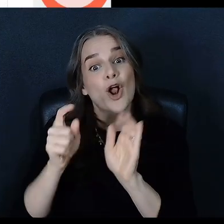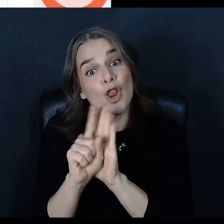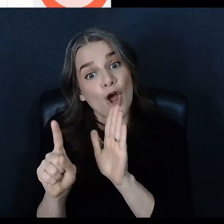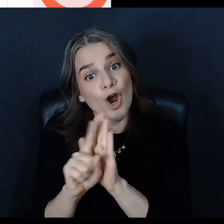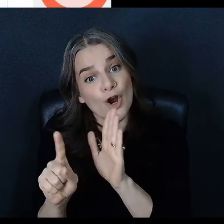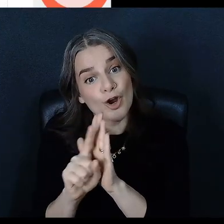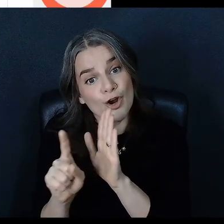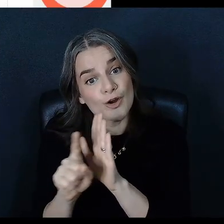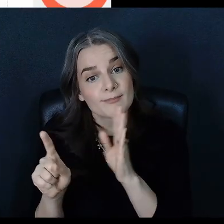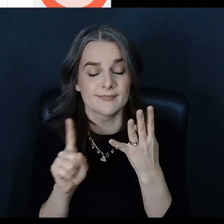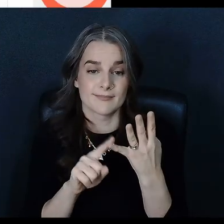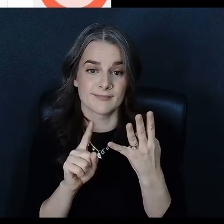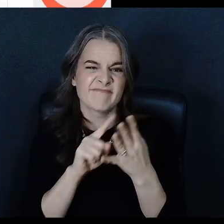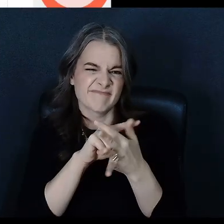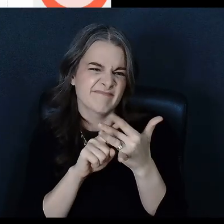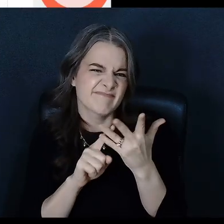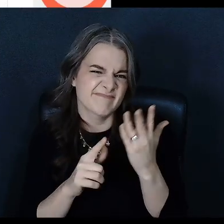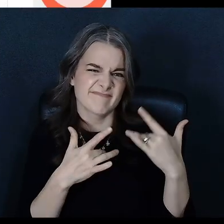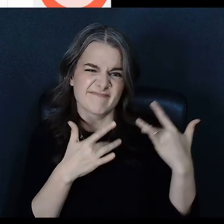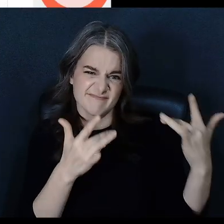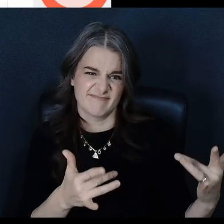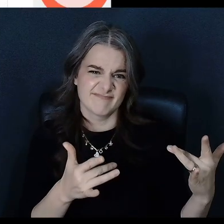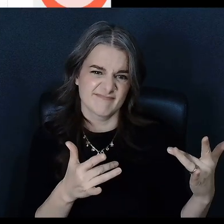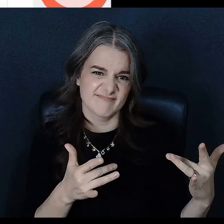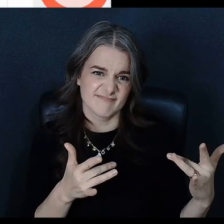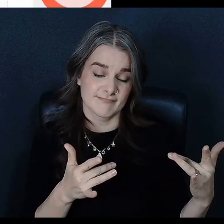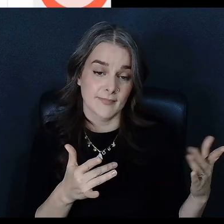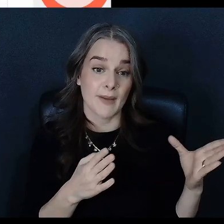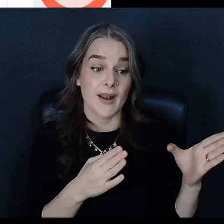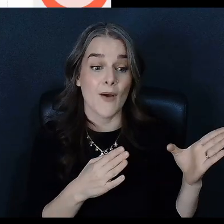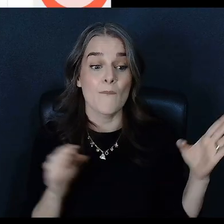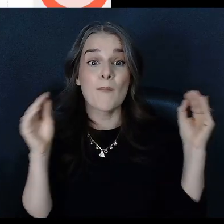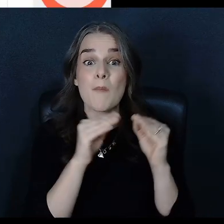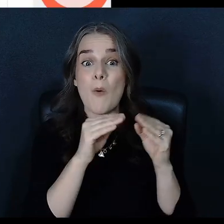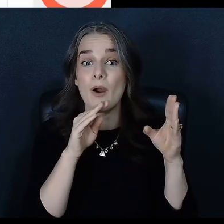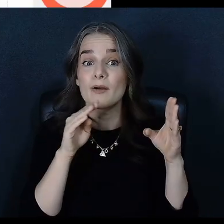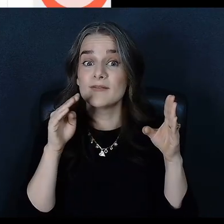What becomes closer to our interest area here when we think about these devices